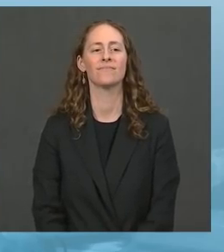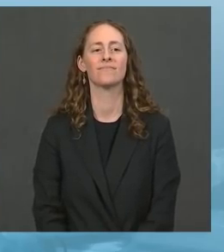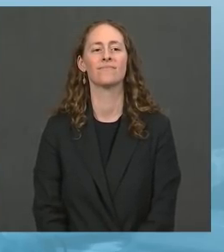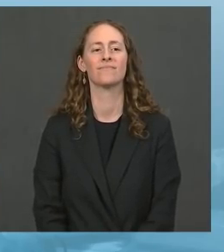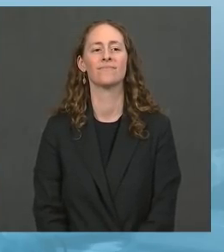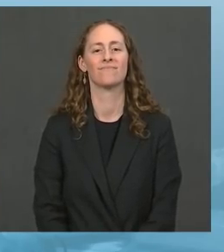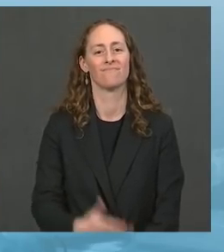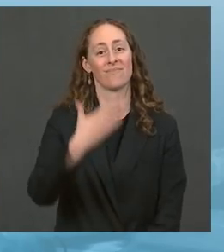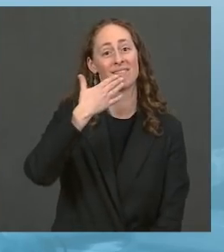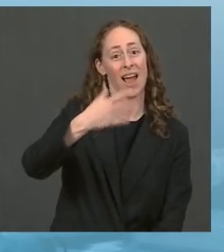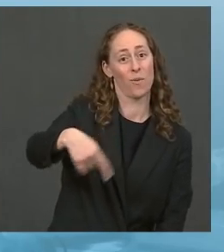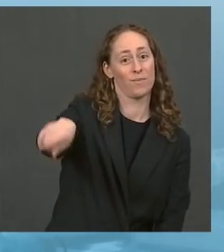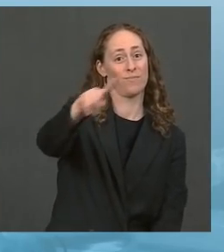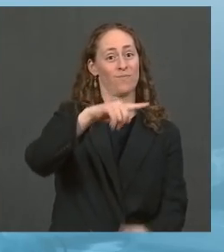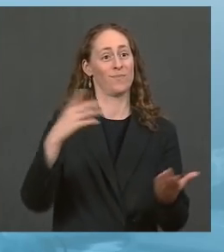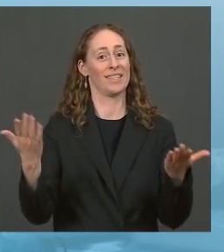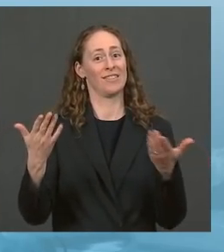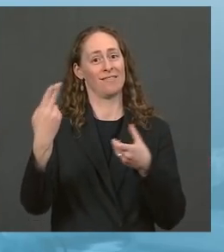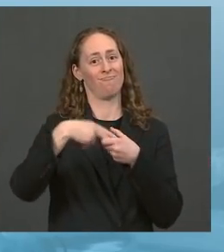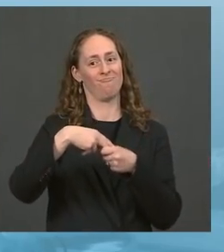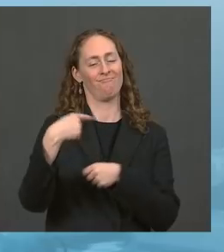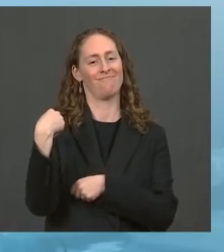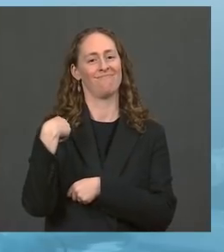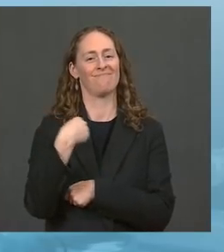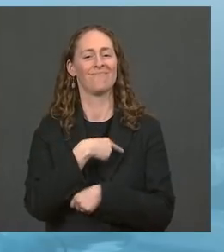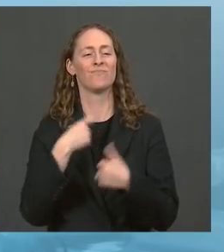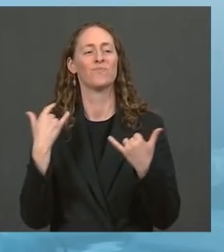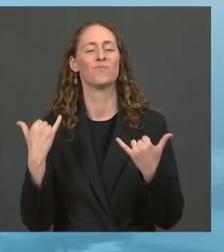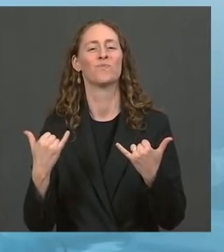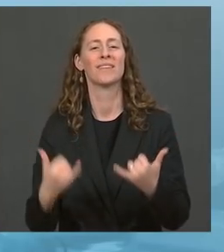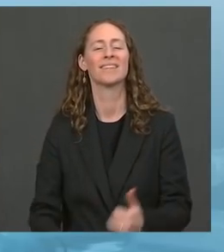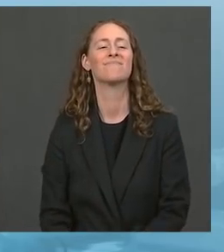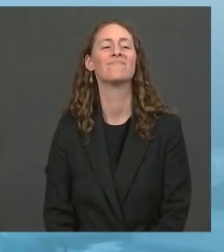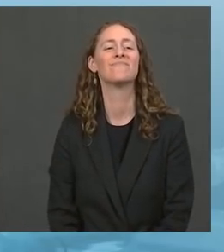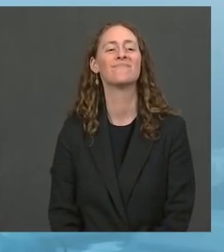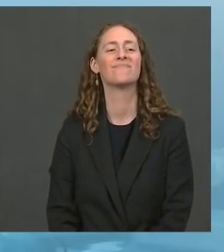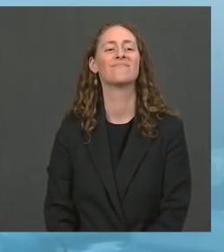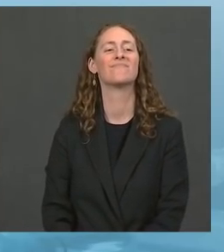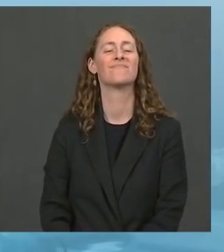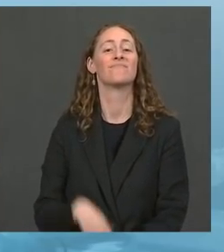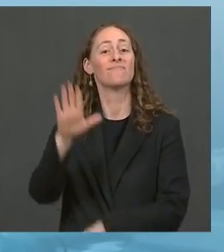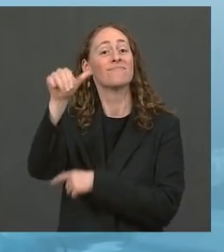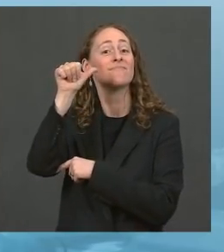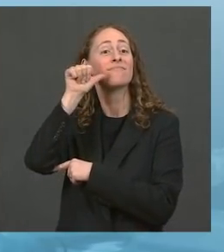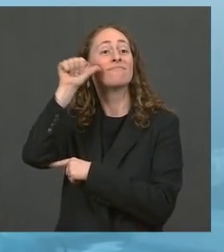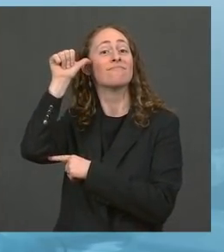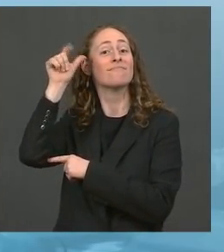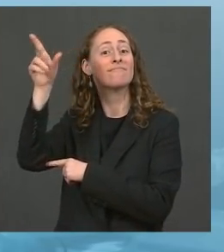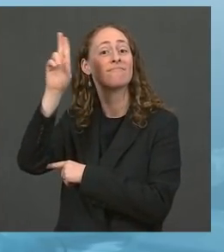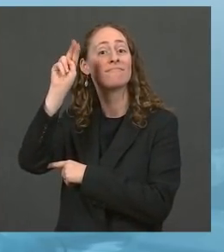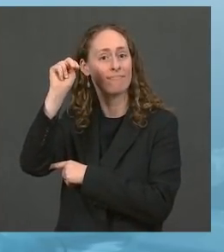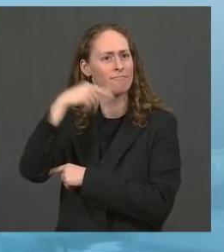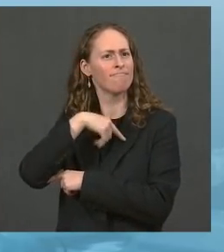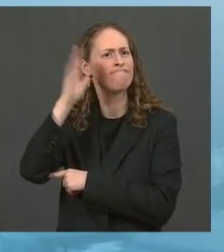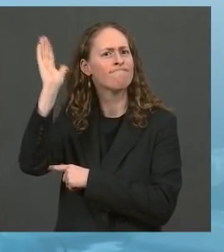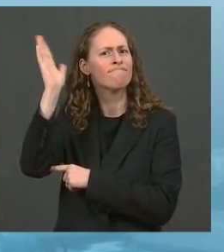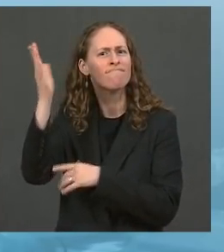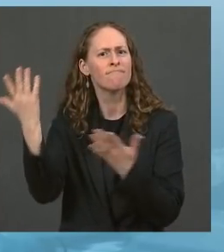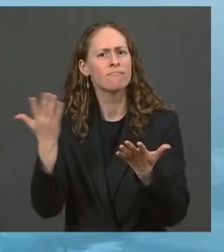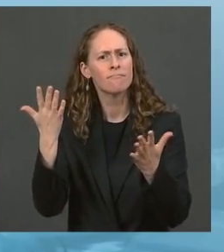As I said yesterday at the United Nations, nothing is more urgent than all of us working together to defeat COVID-19.